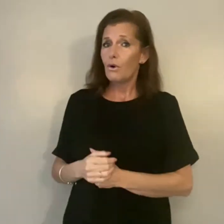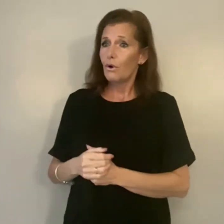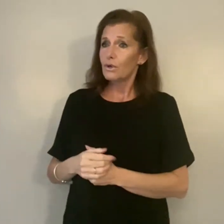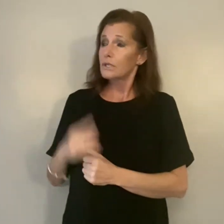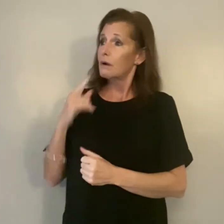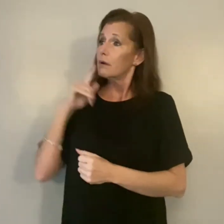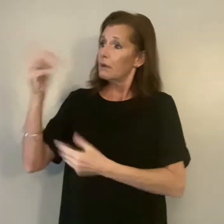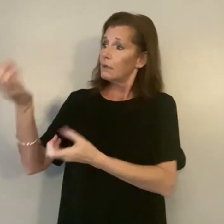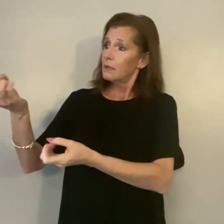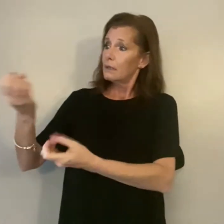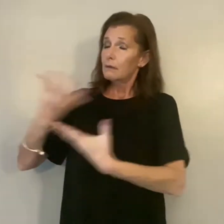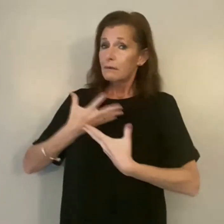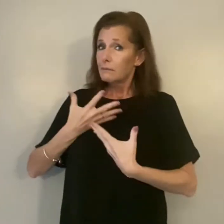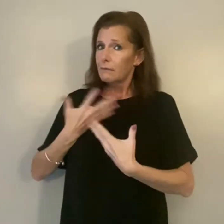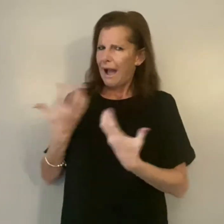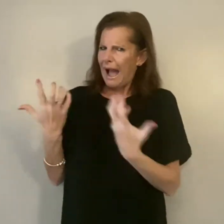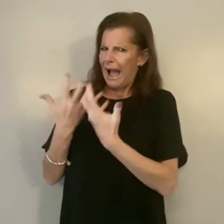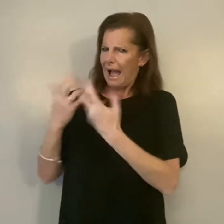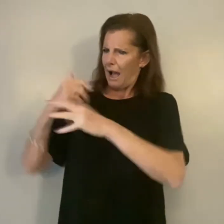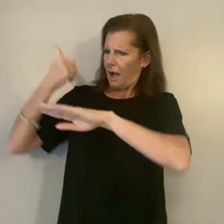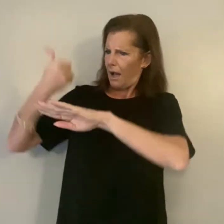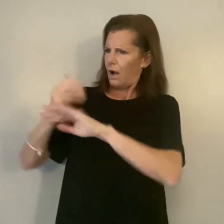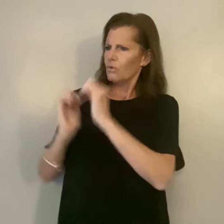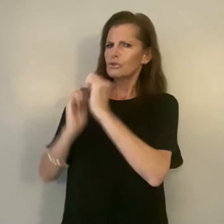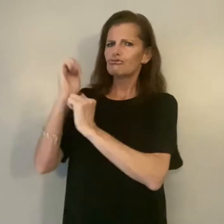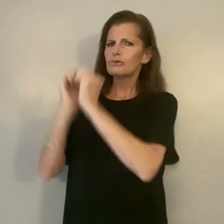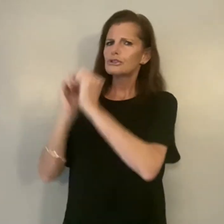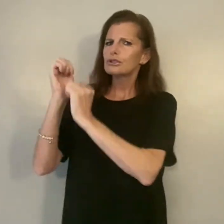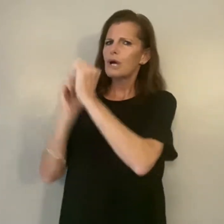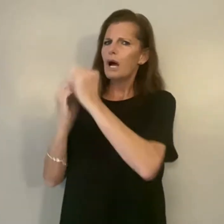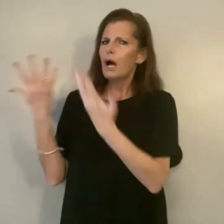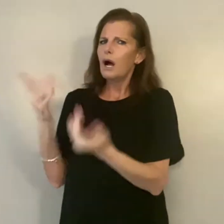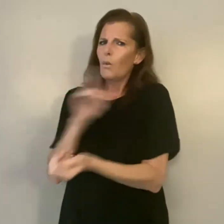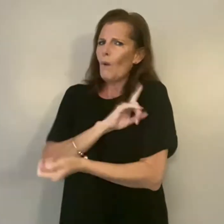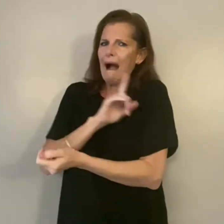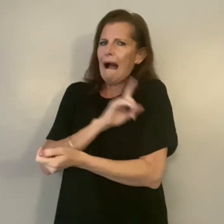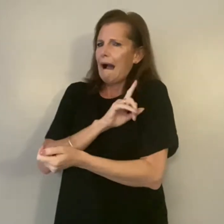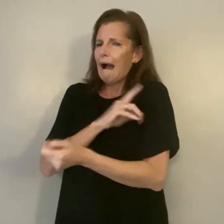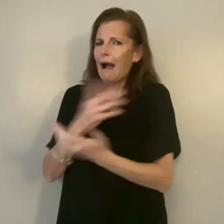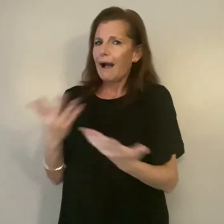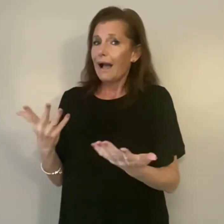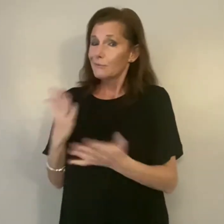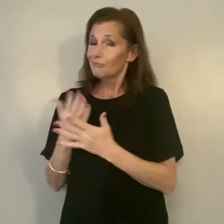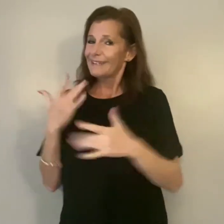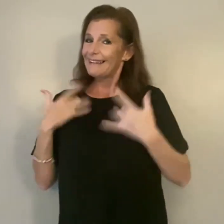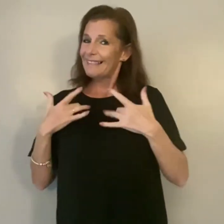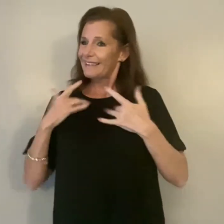Can you talk a little bit about how your board is structured and the motivations behind it 'cause it's really quite